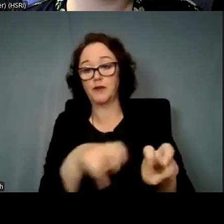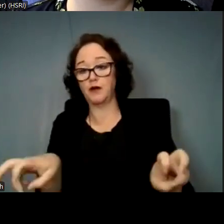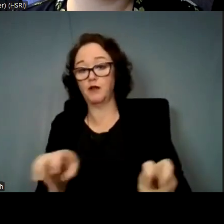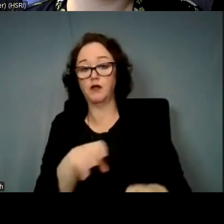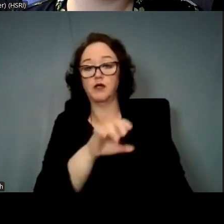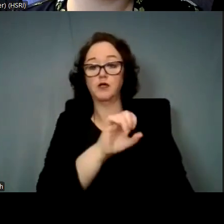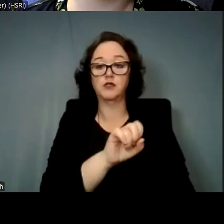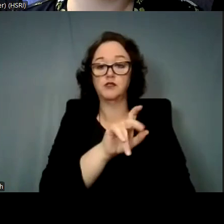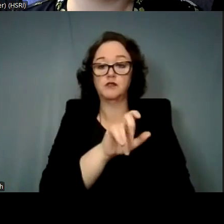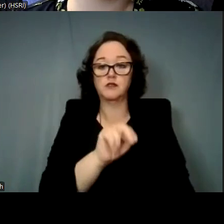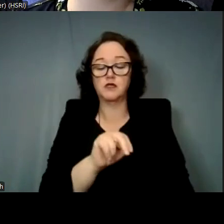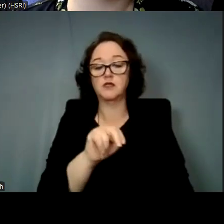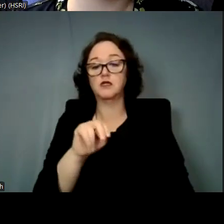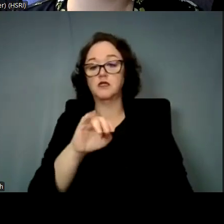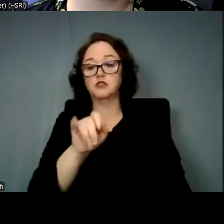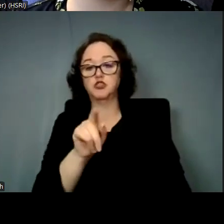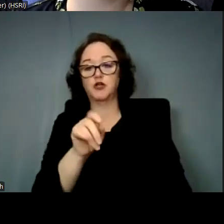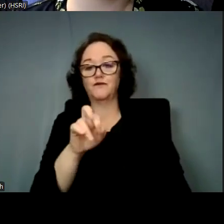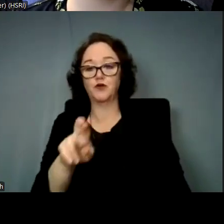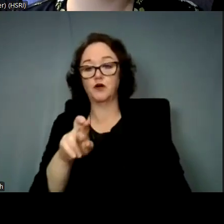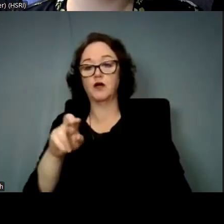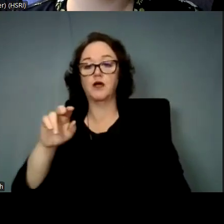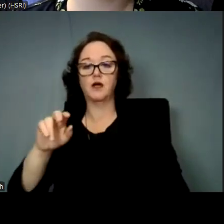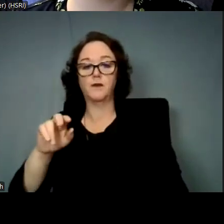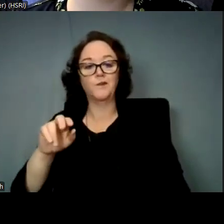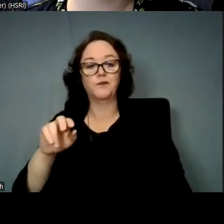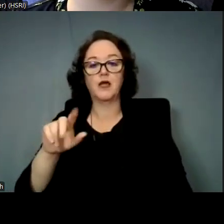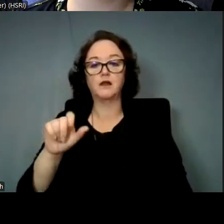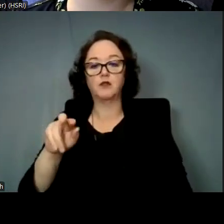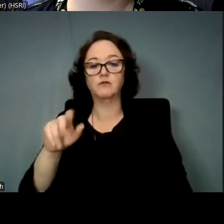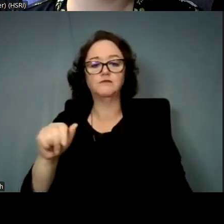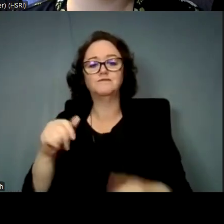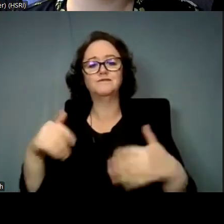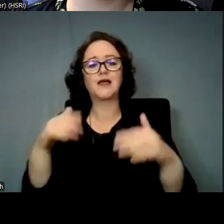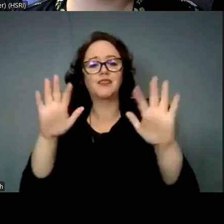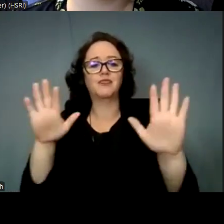Elizabeth, a great thanks for such a dynamic and candid